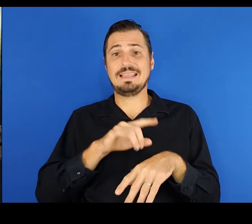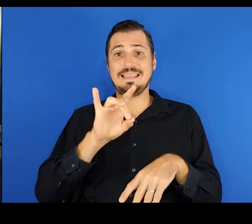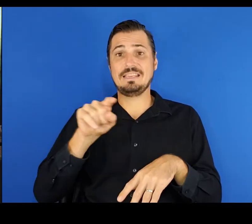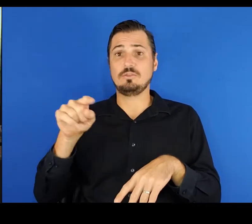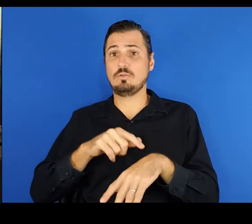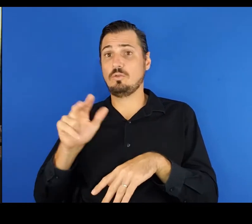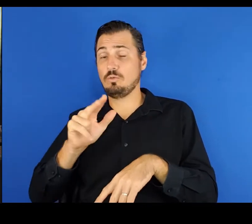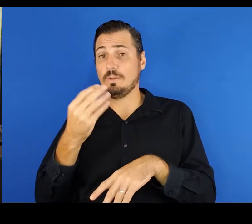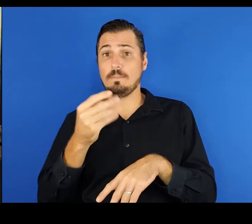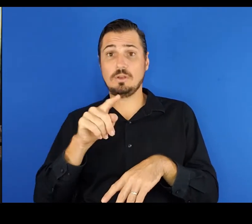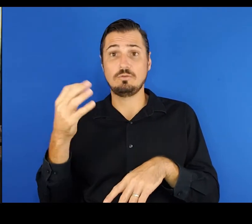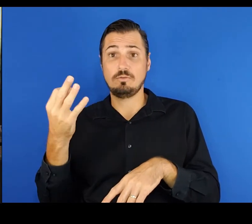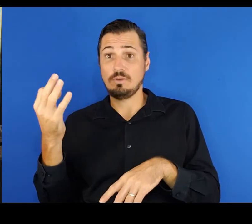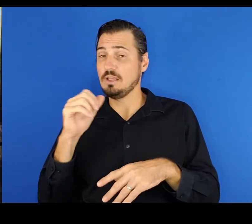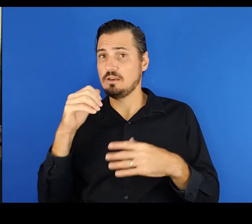through Friday, except holidays.